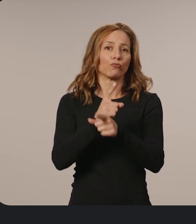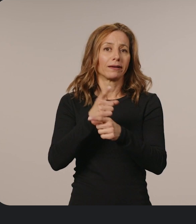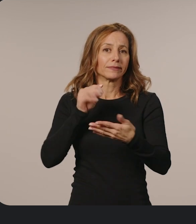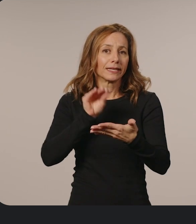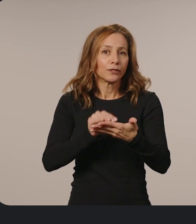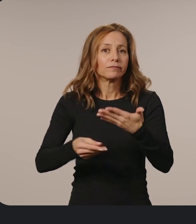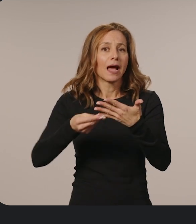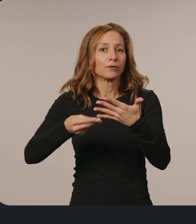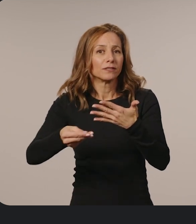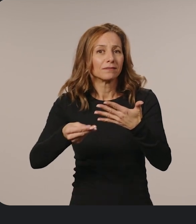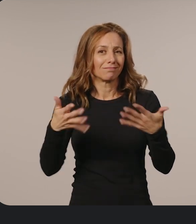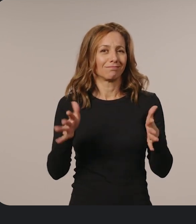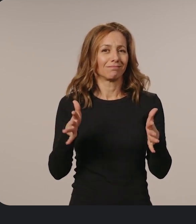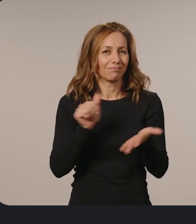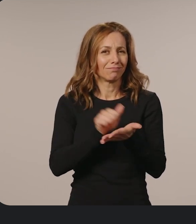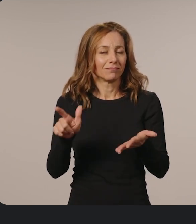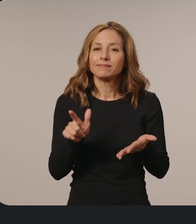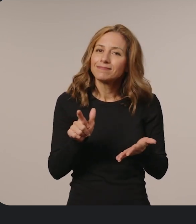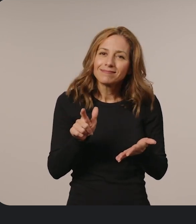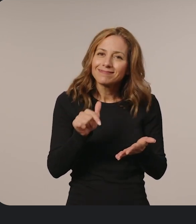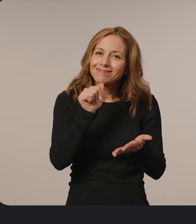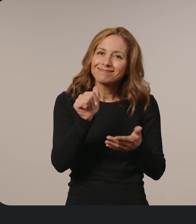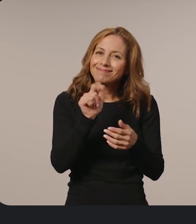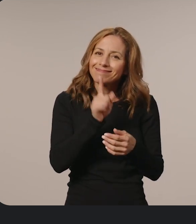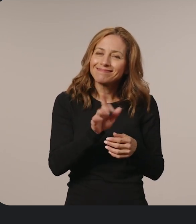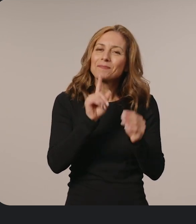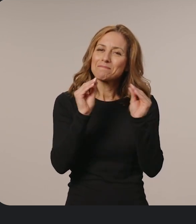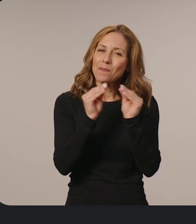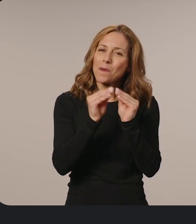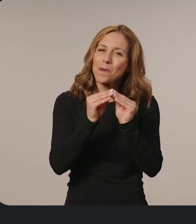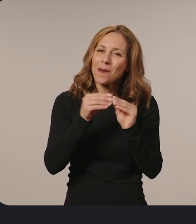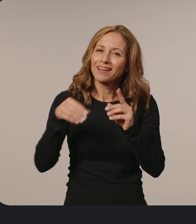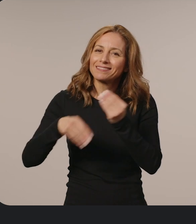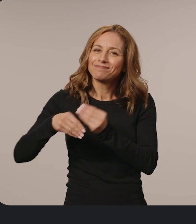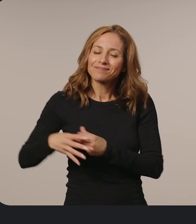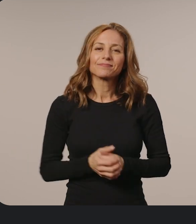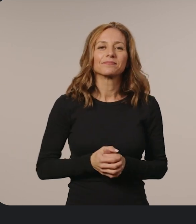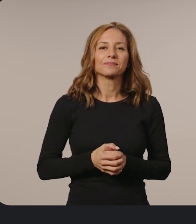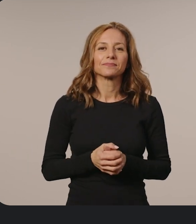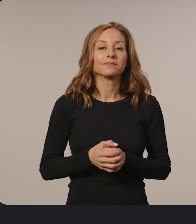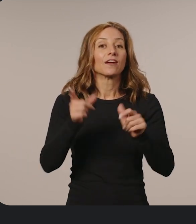with the right input and output application connected? Not quite. There's often more to it.